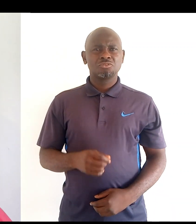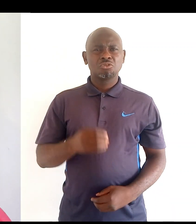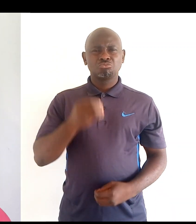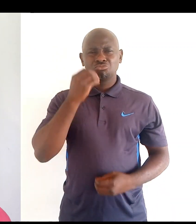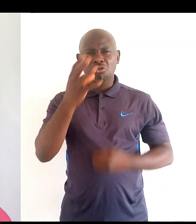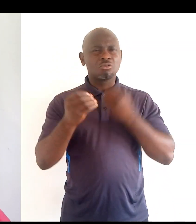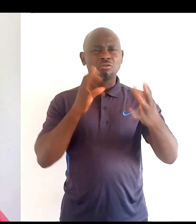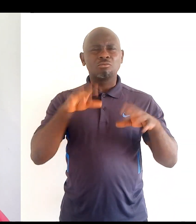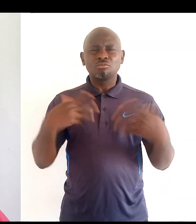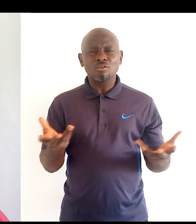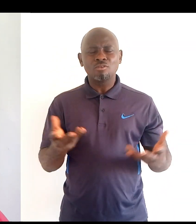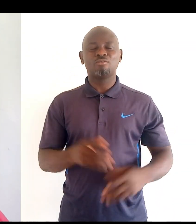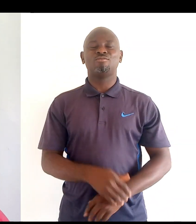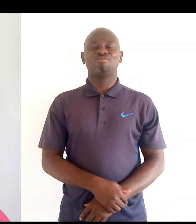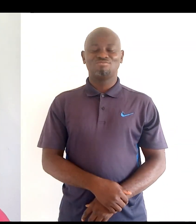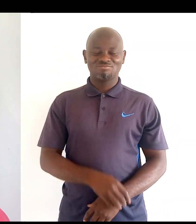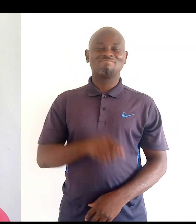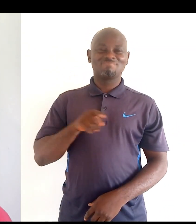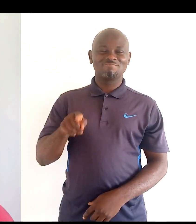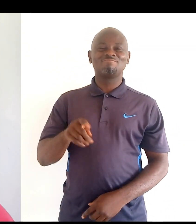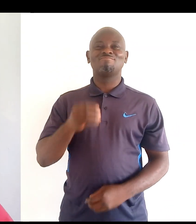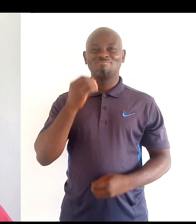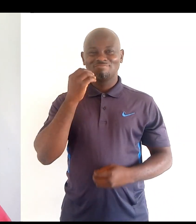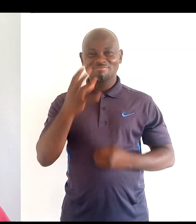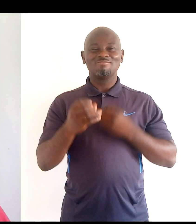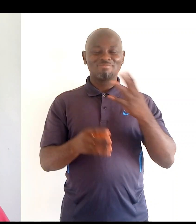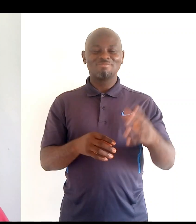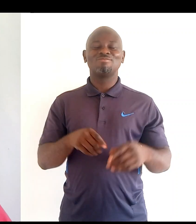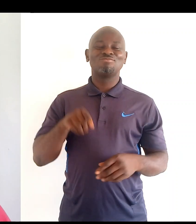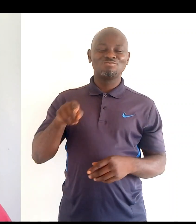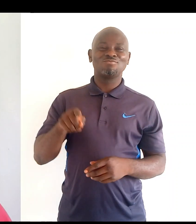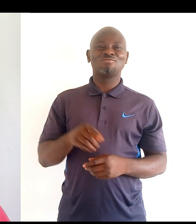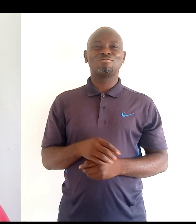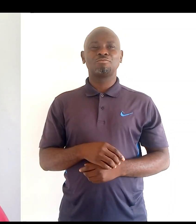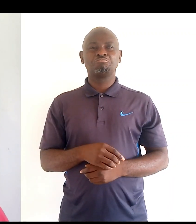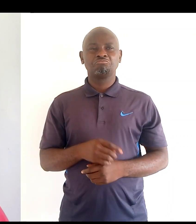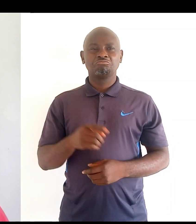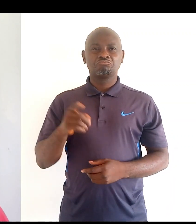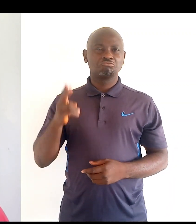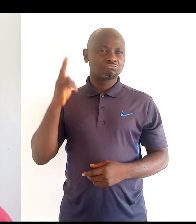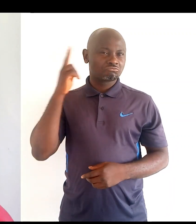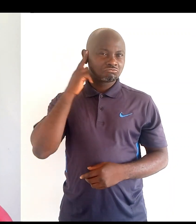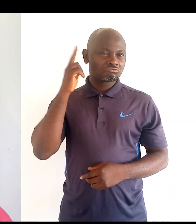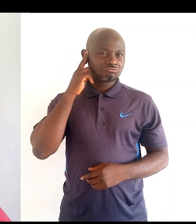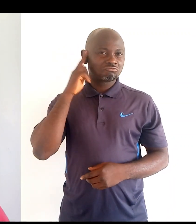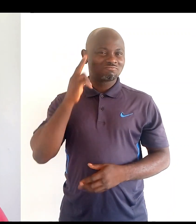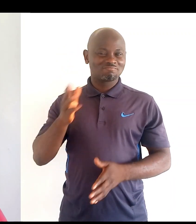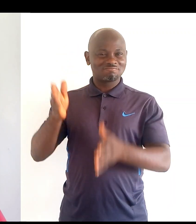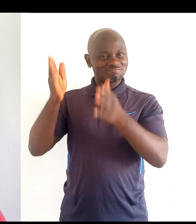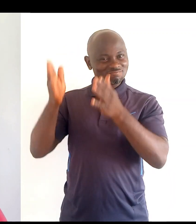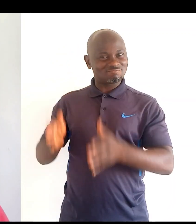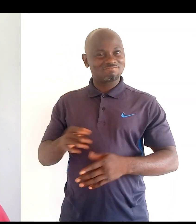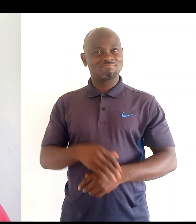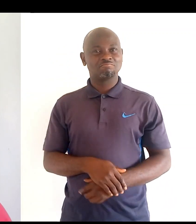in this series, we're going through a couple of very important discourses on multilingualism. And